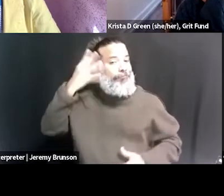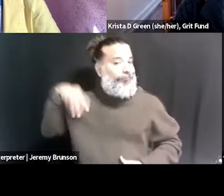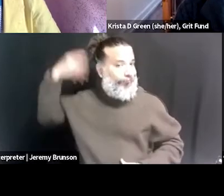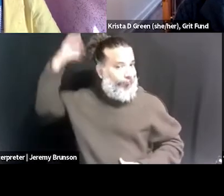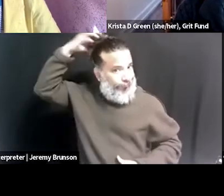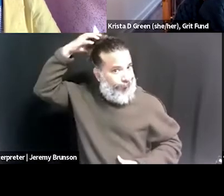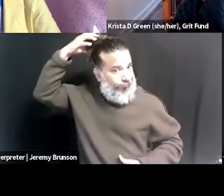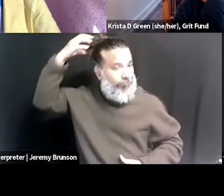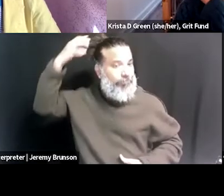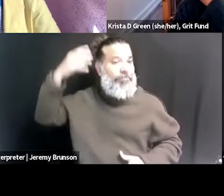pink and glittery room.